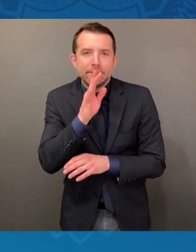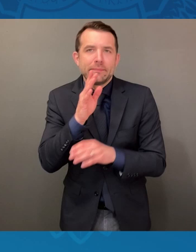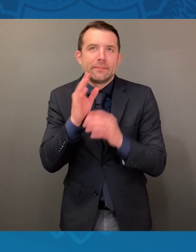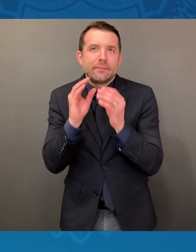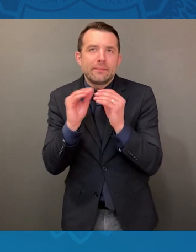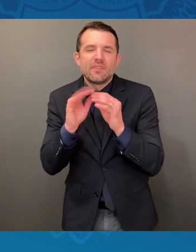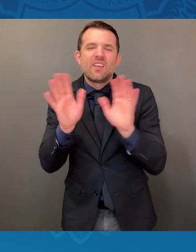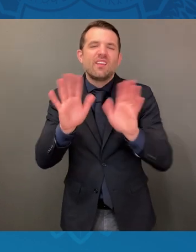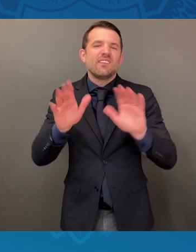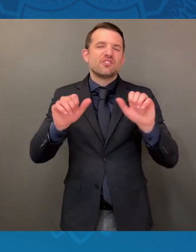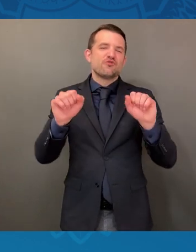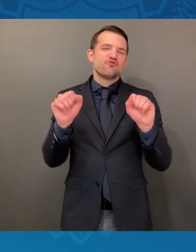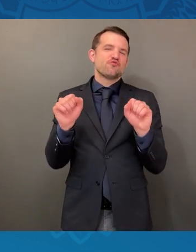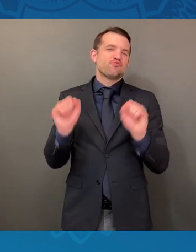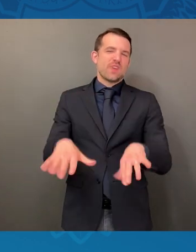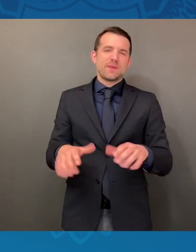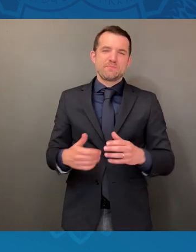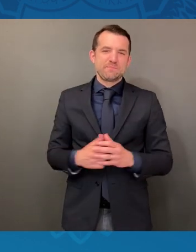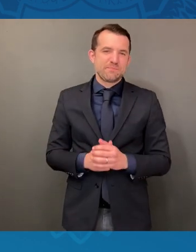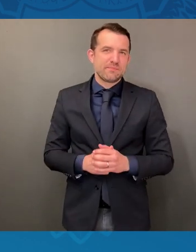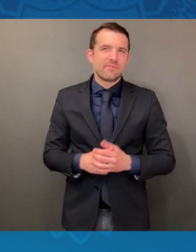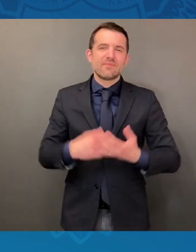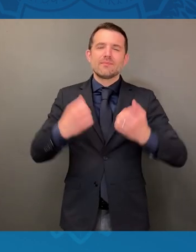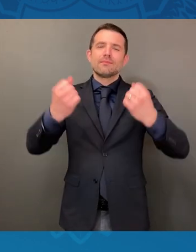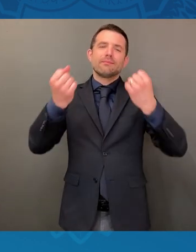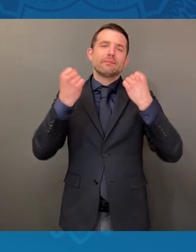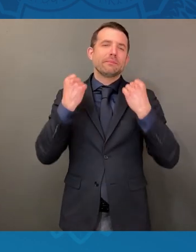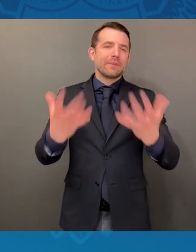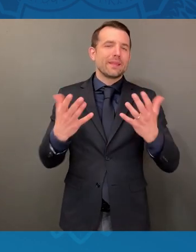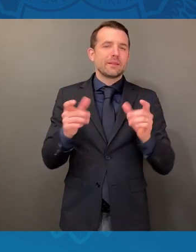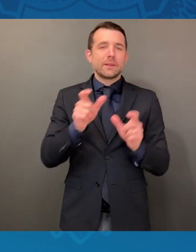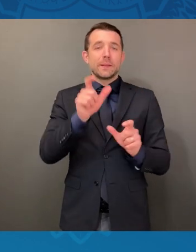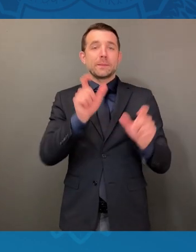and it means that so many people are shut off from economic opportunity.